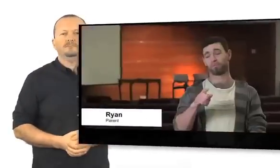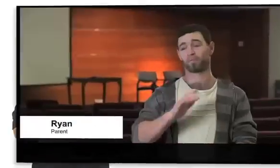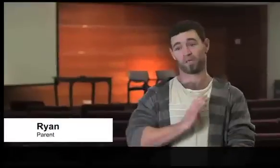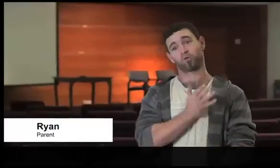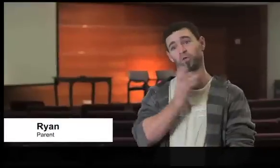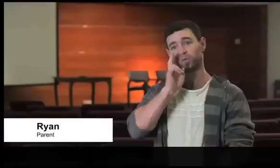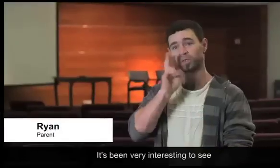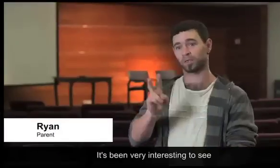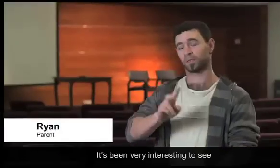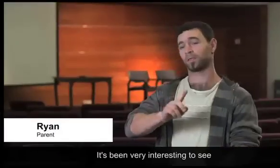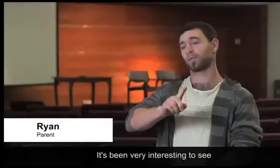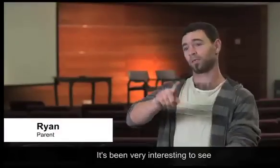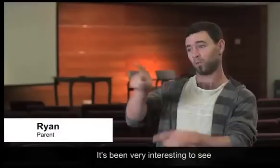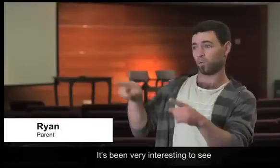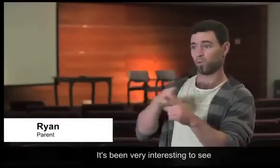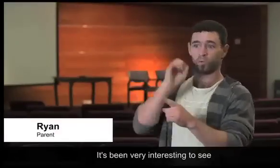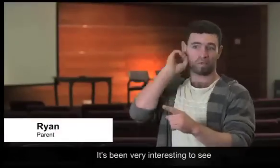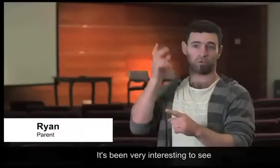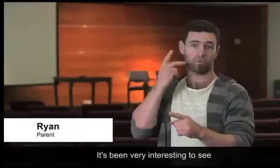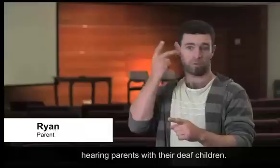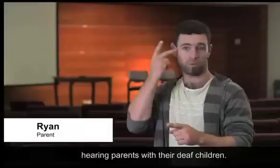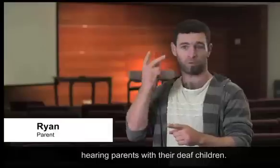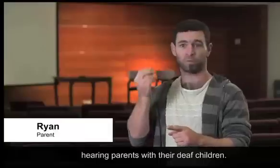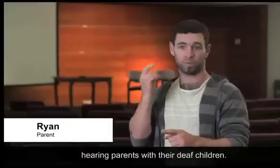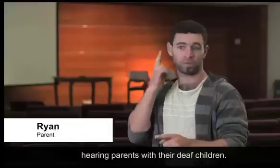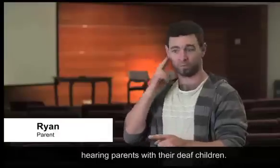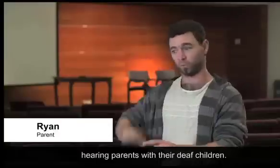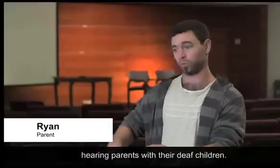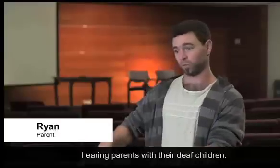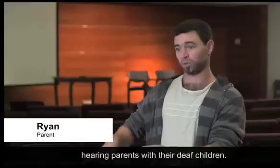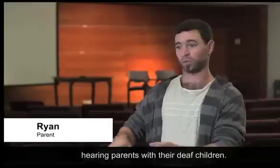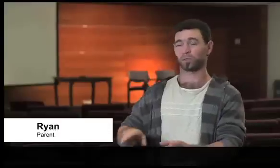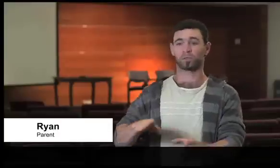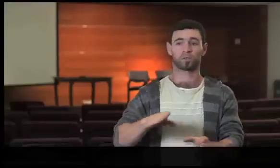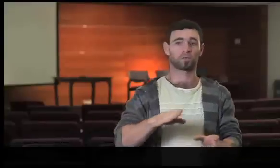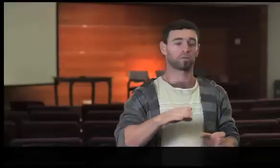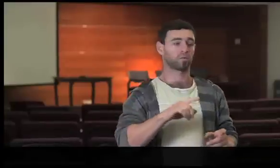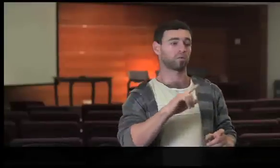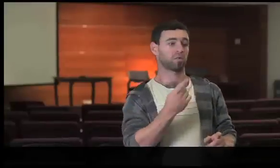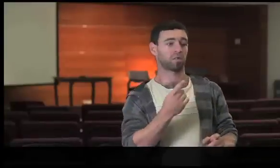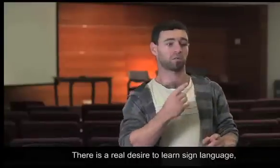Ryan (signing): It’s been very interesting to see hearing parents with their deaf children.